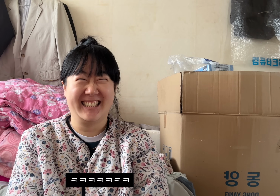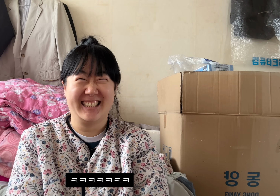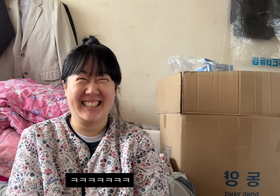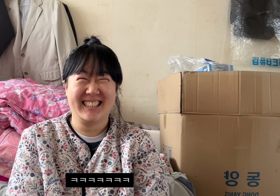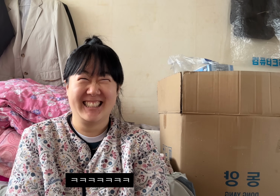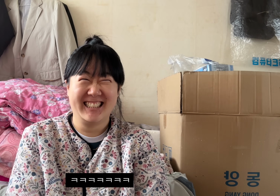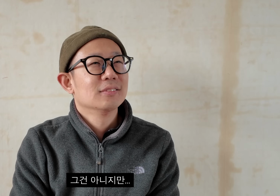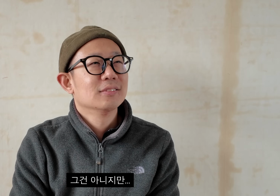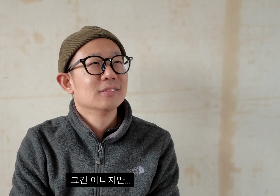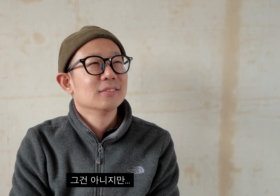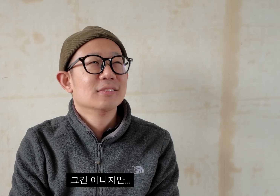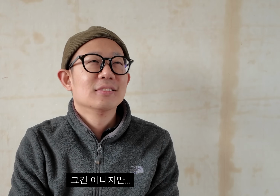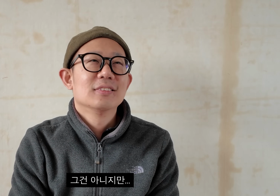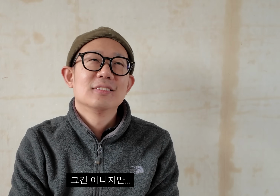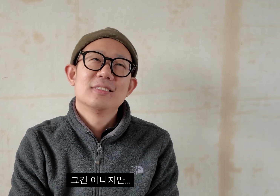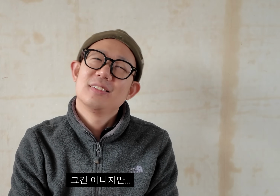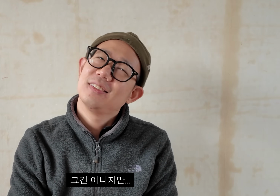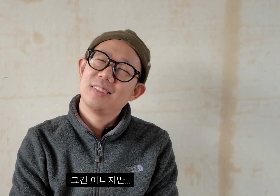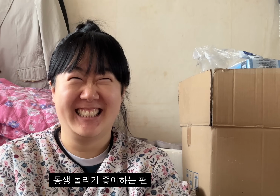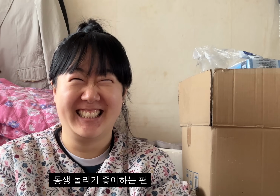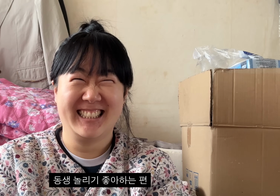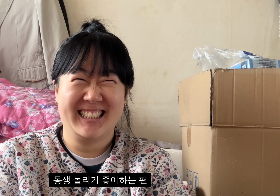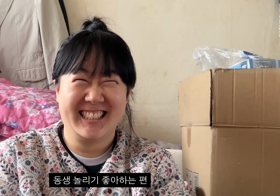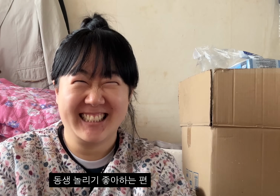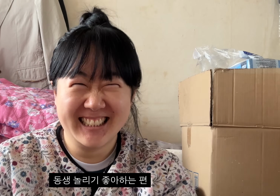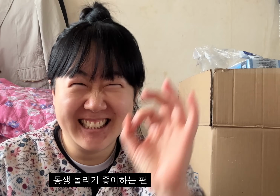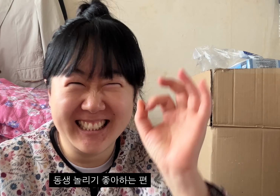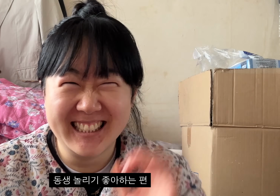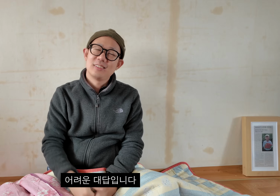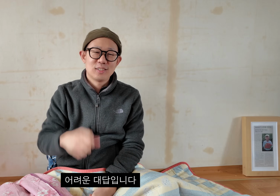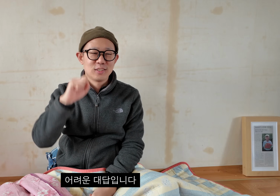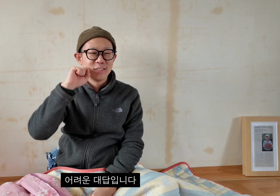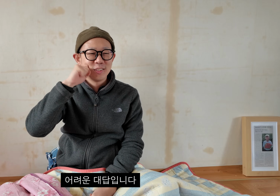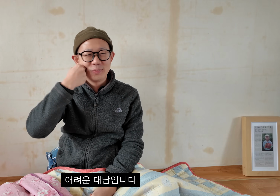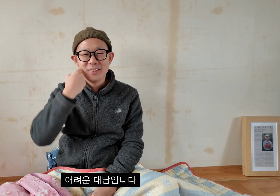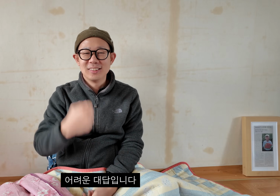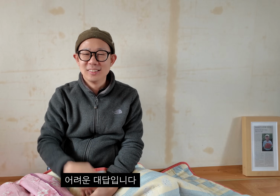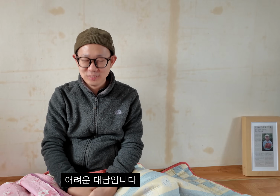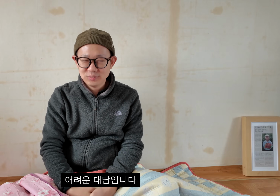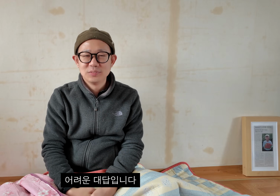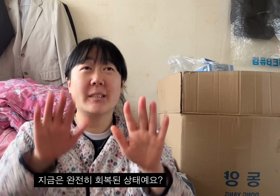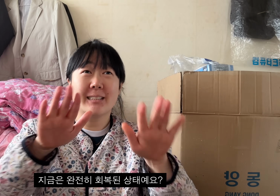Hahahahaha. Not exactly… Hahahahahaha. That’s hard to answer.